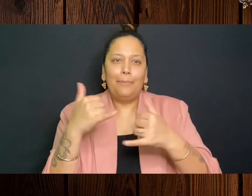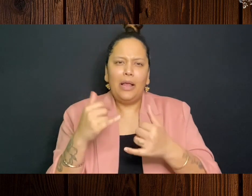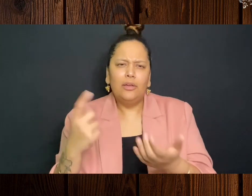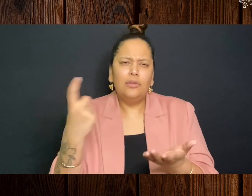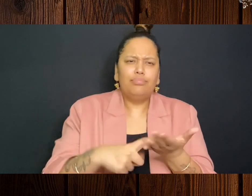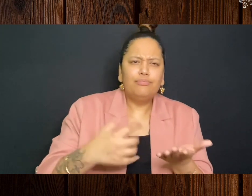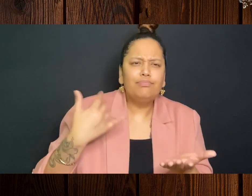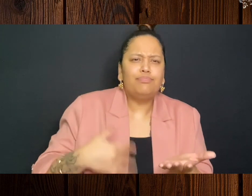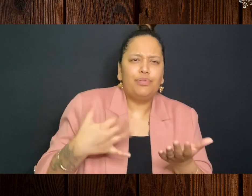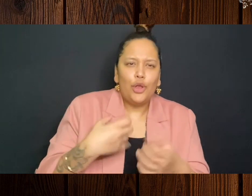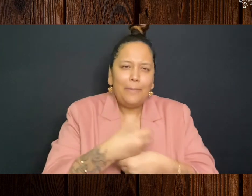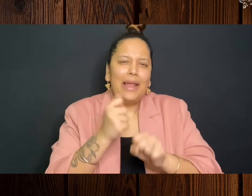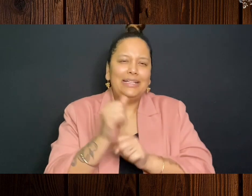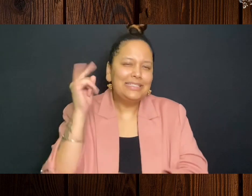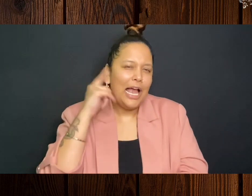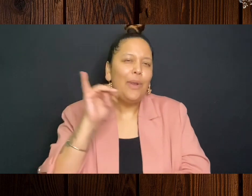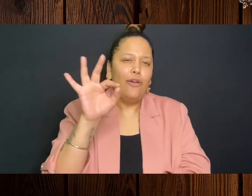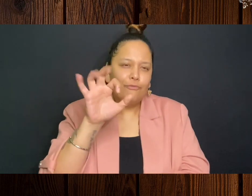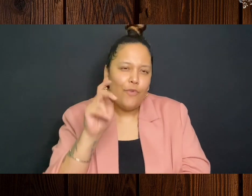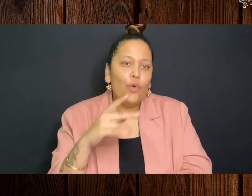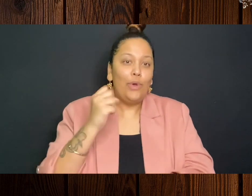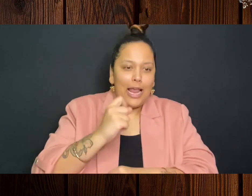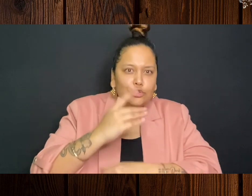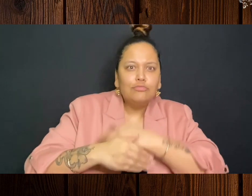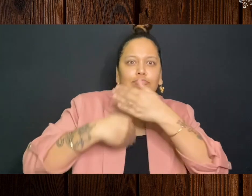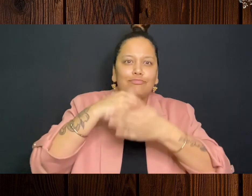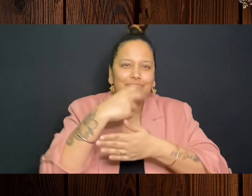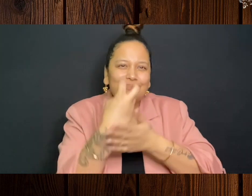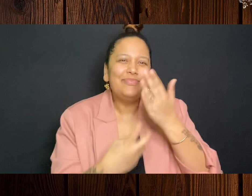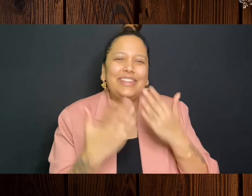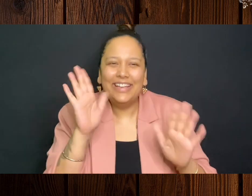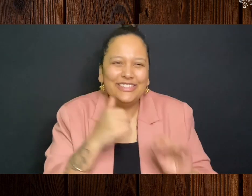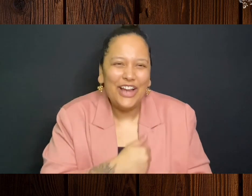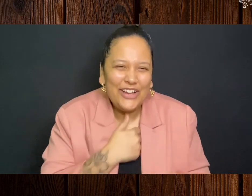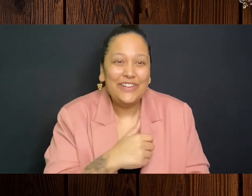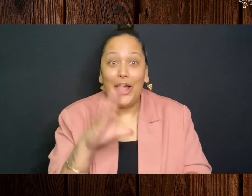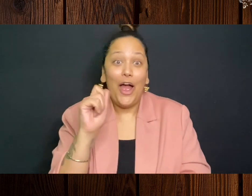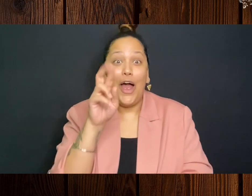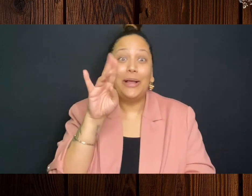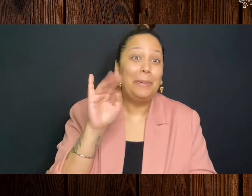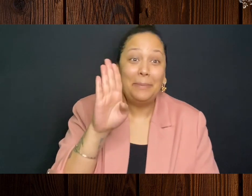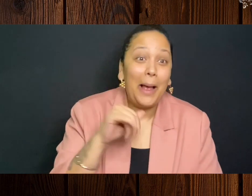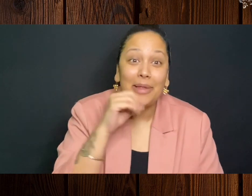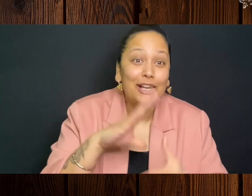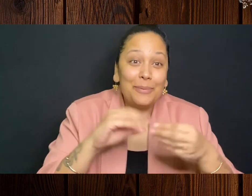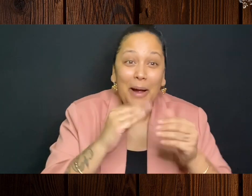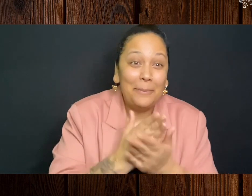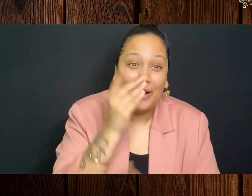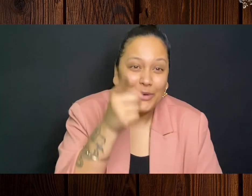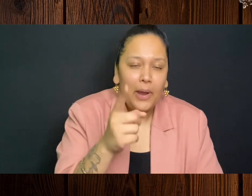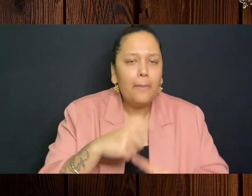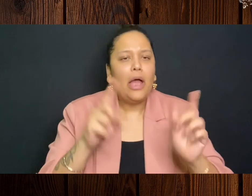you can make it sound folk. But once you get started, (sorry Cardi B, we’re not talking about you) but once you've crossed a